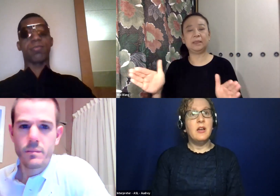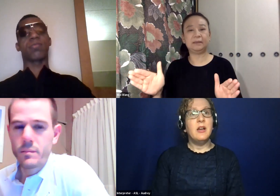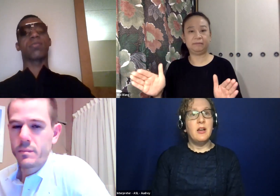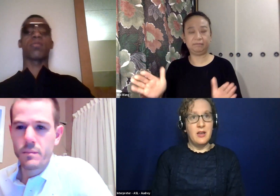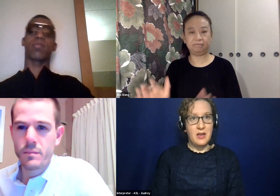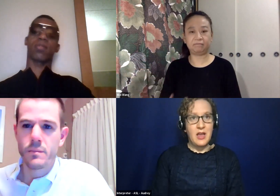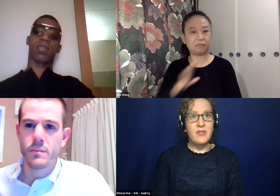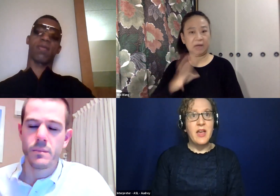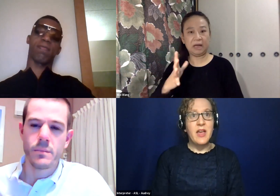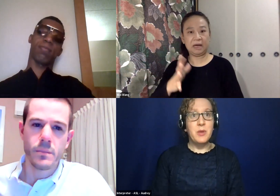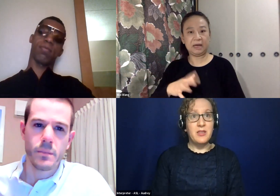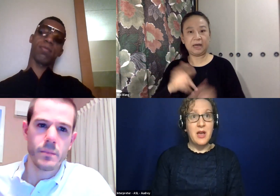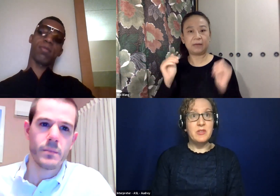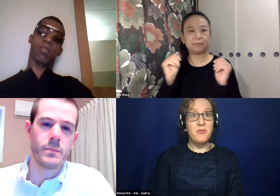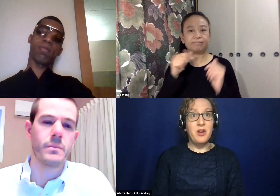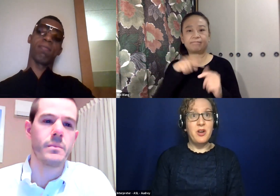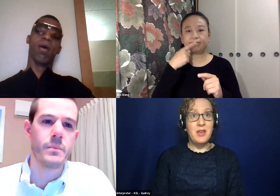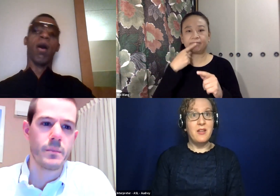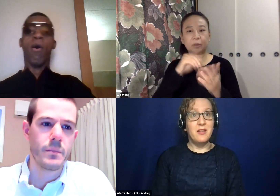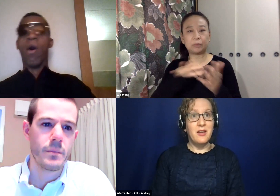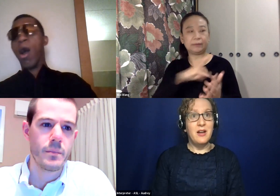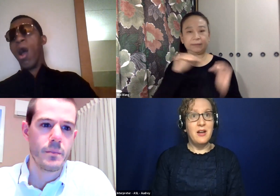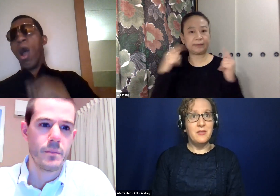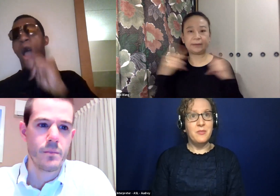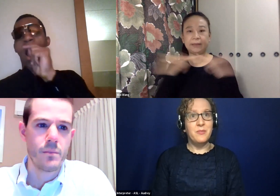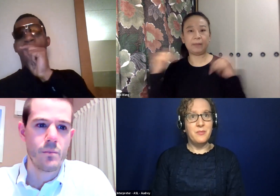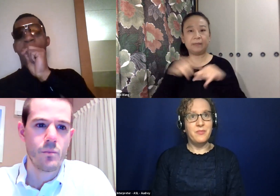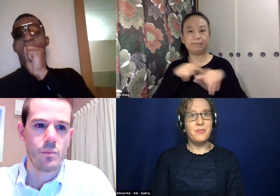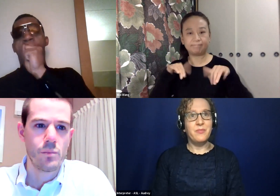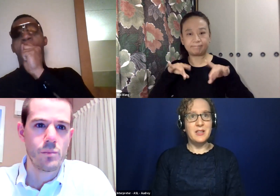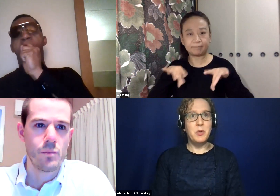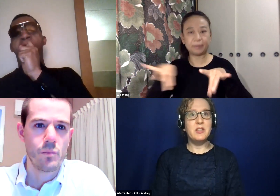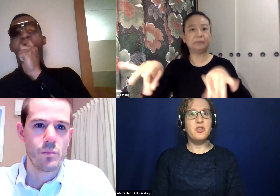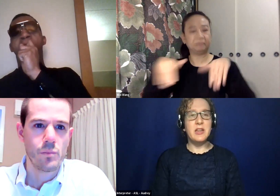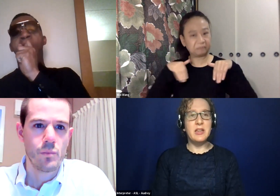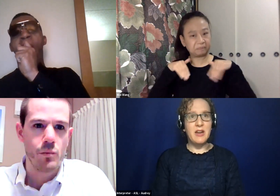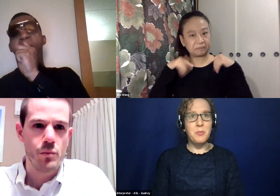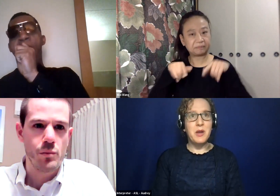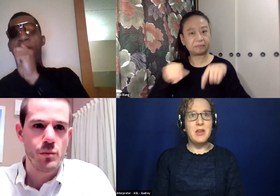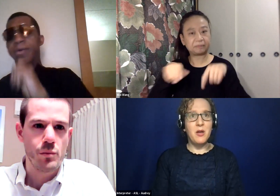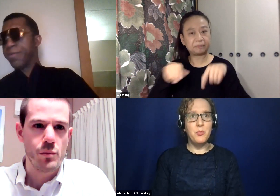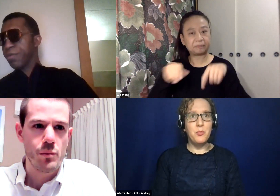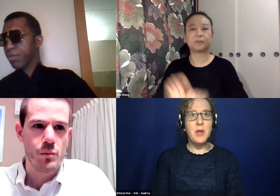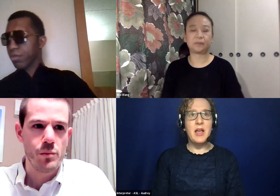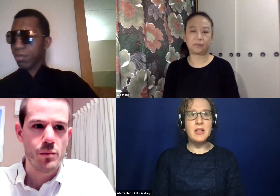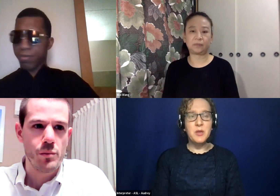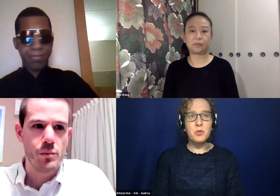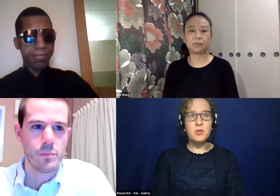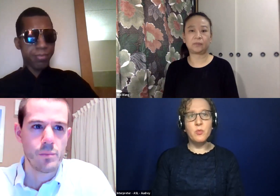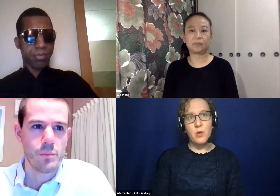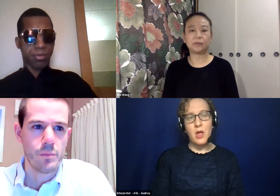and that was a very big experience trying to get everybody on board, but as people